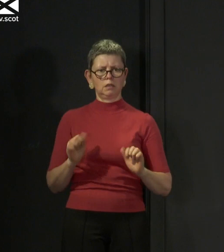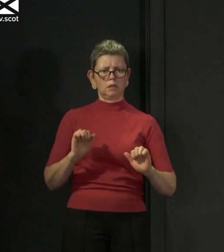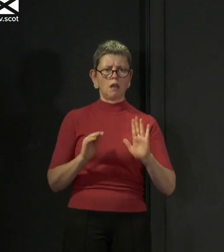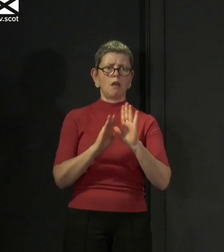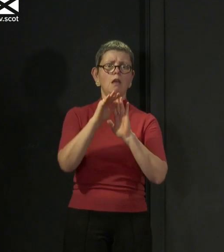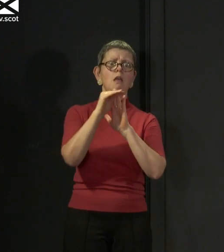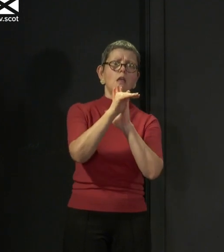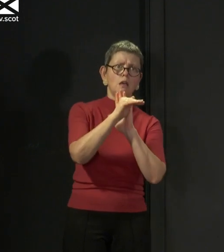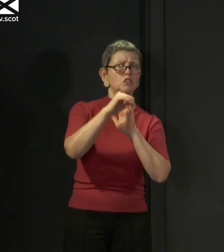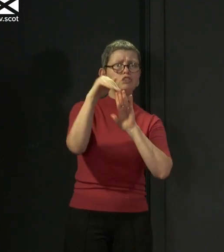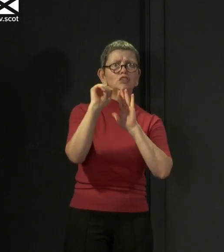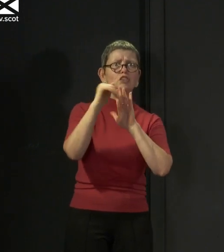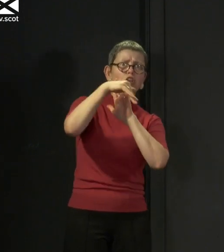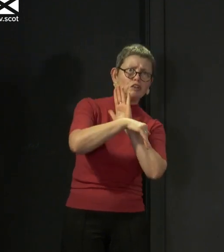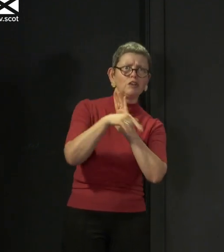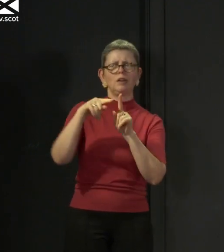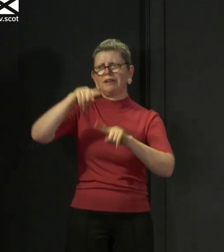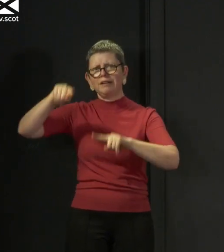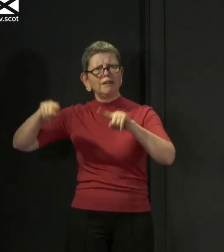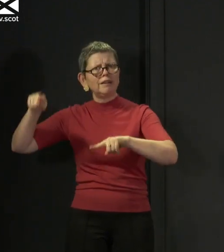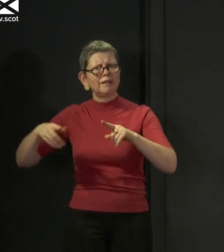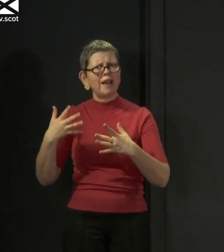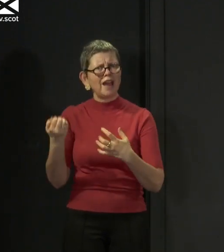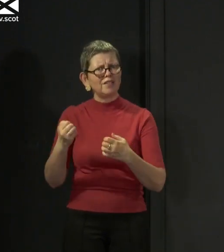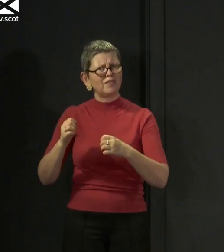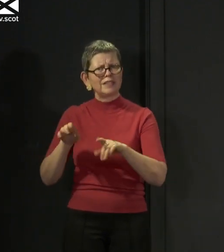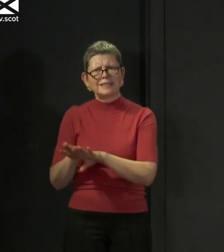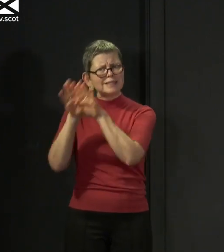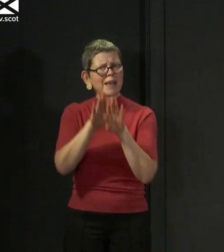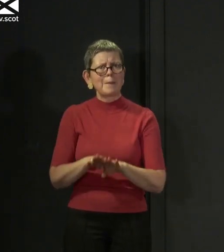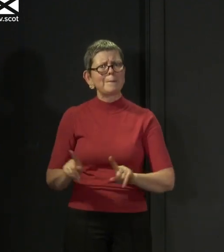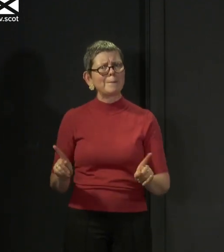I would say to people if we get into eventualities like that, is if you are not being allowed